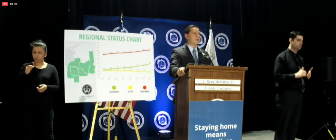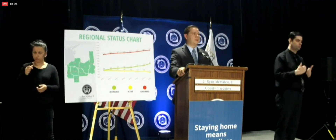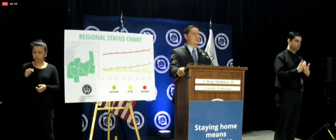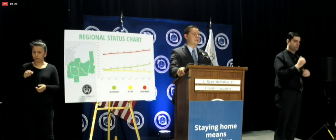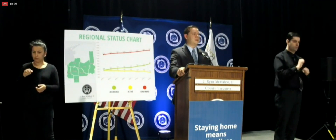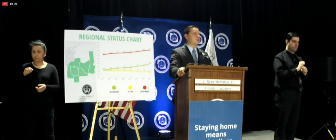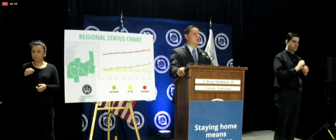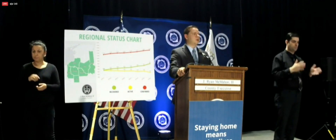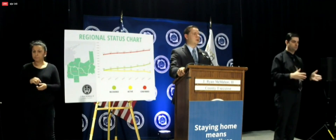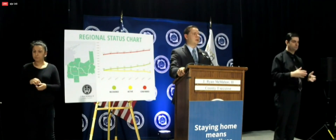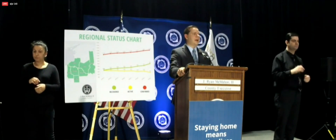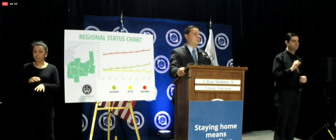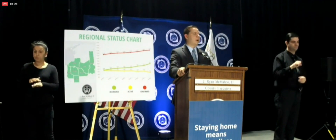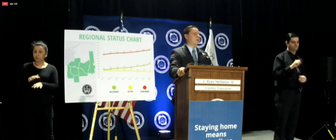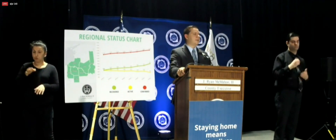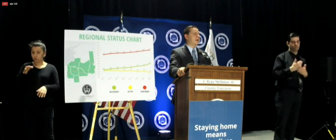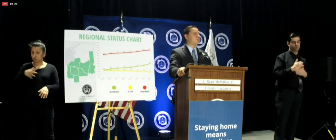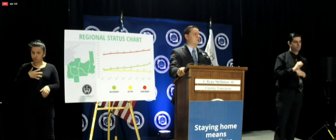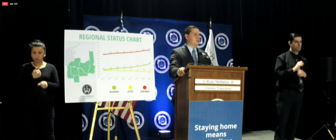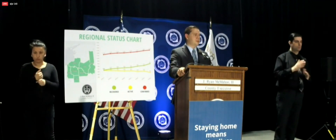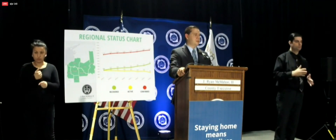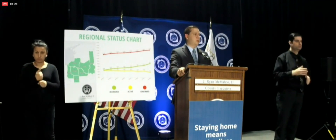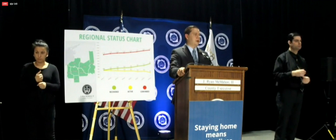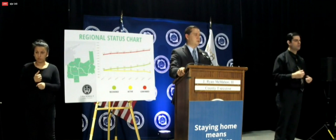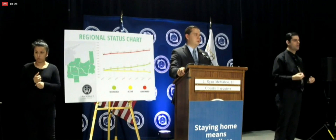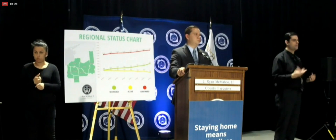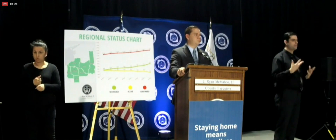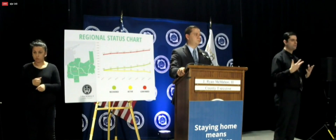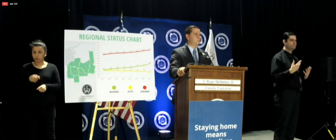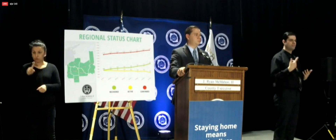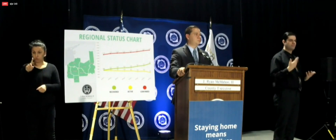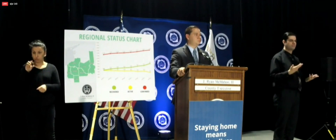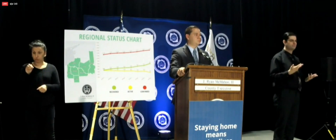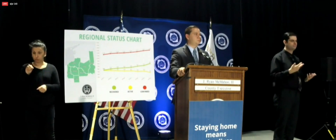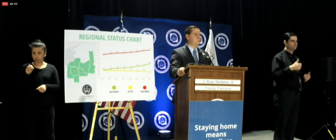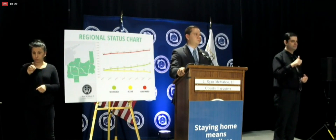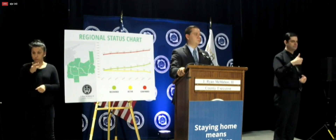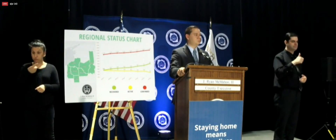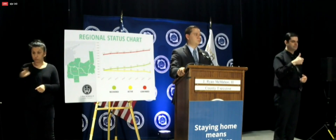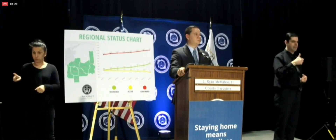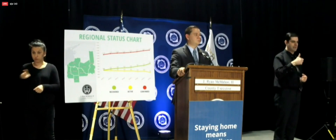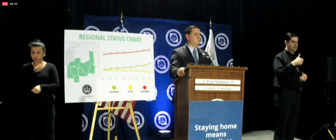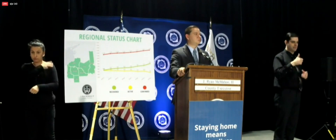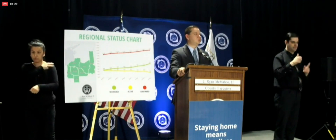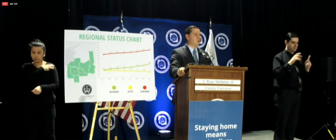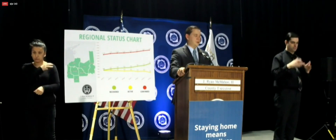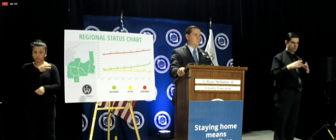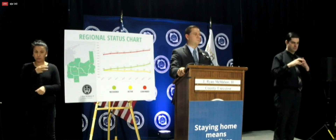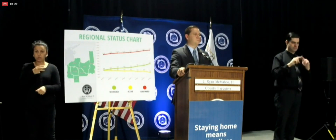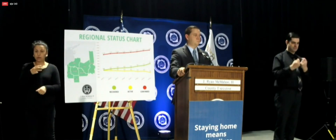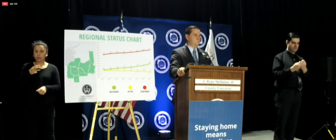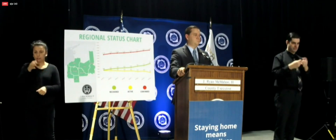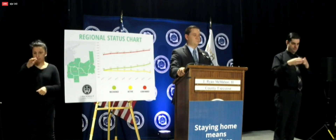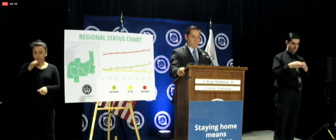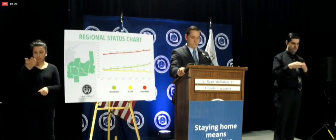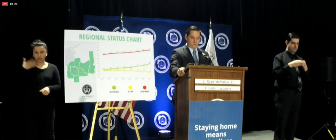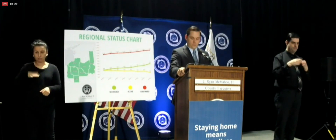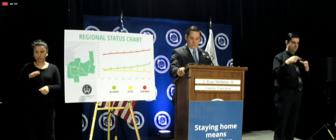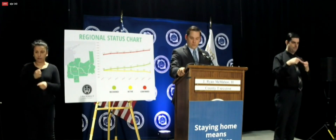MILLION DOLLARS. NEW EMPLOYEES. HOW MANY? PROBABLY A TEAM, LOOKING AT